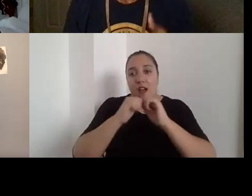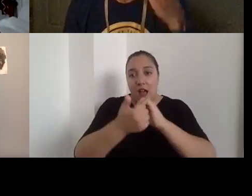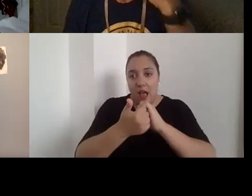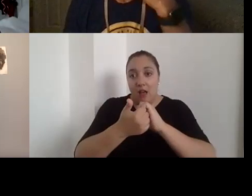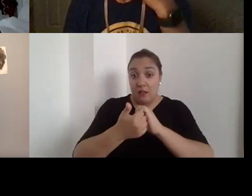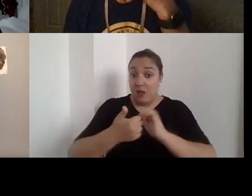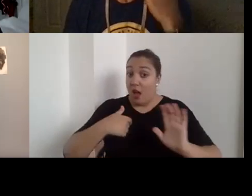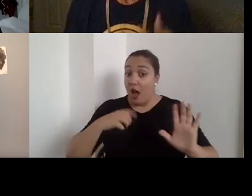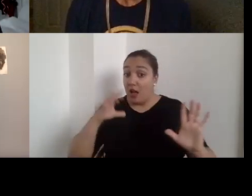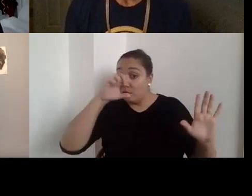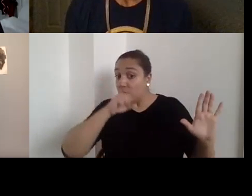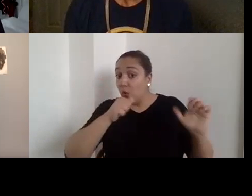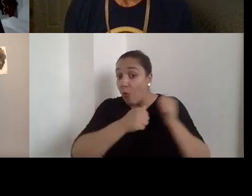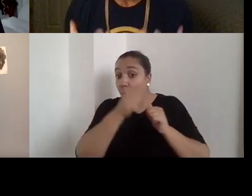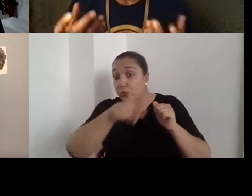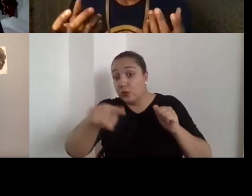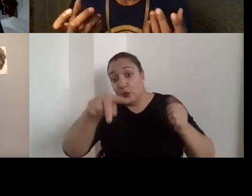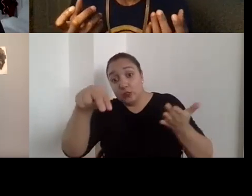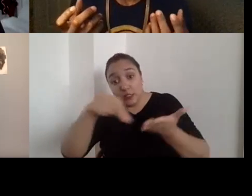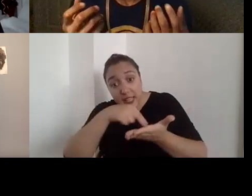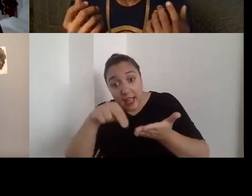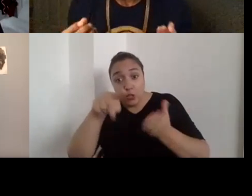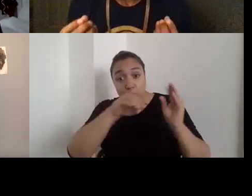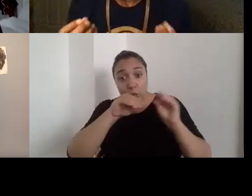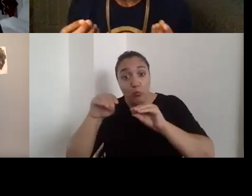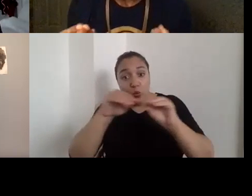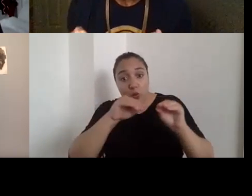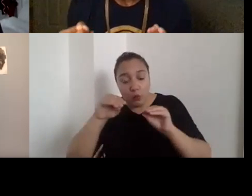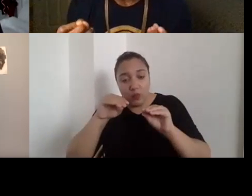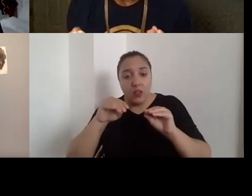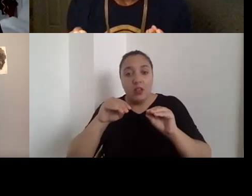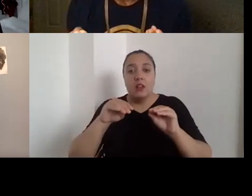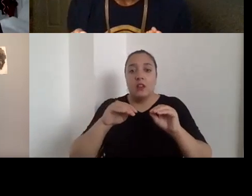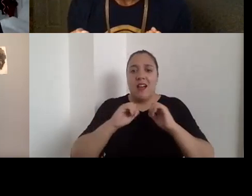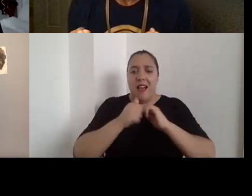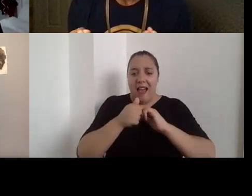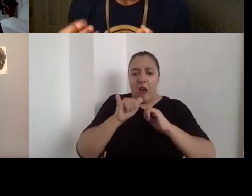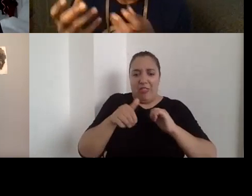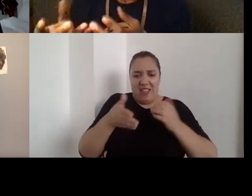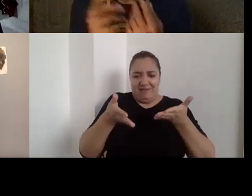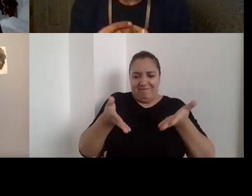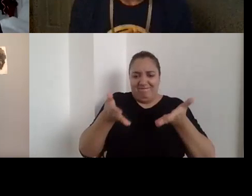and movers how does this thing that we love so much inform